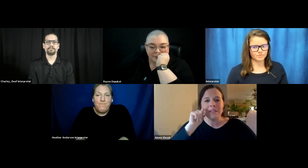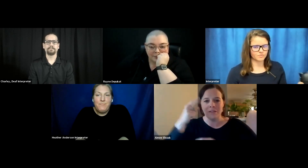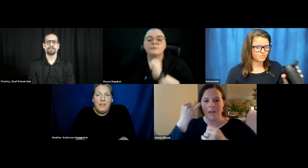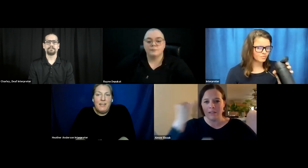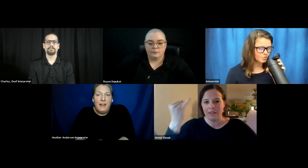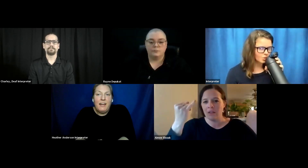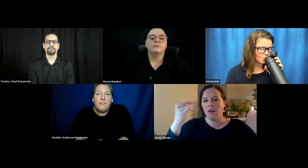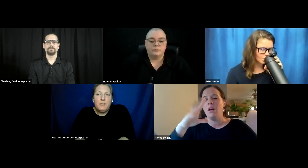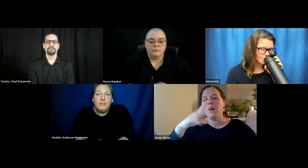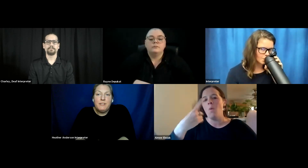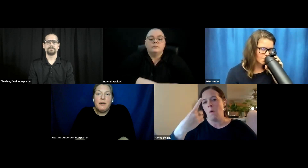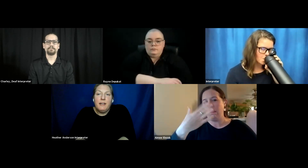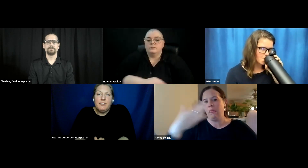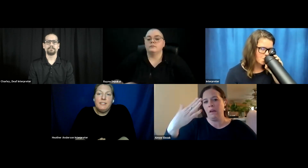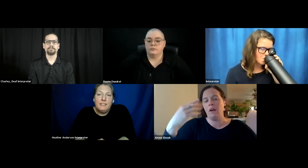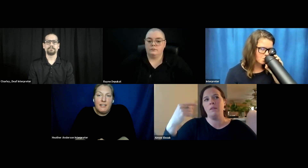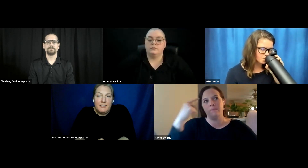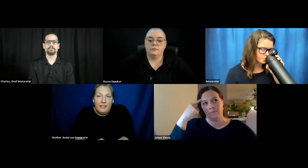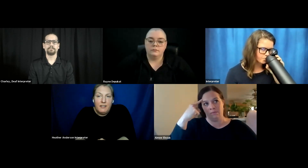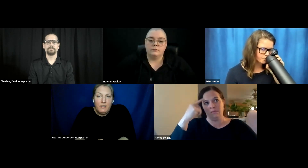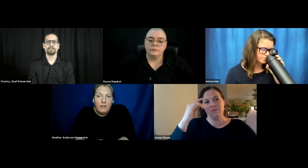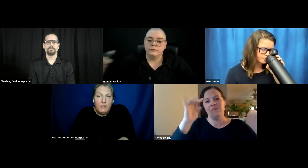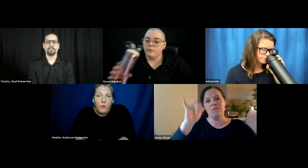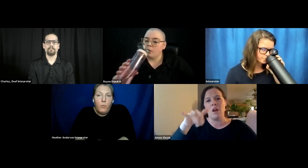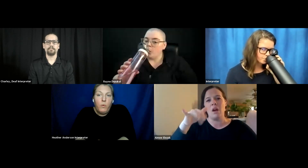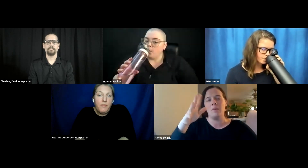Yeah, I agree with Tina's idea.